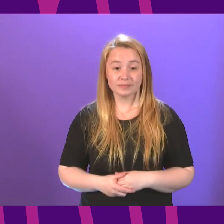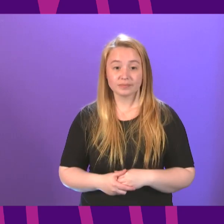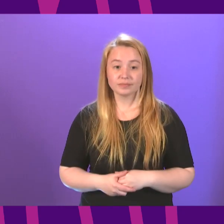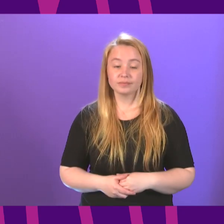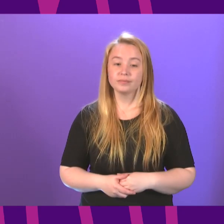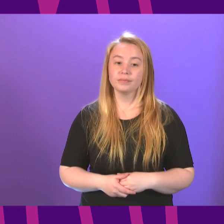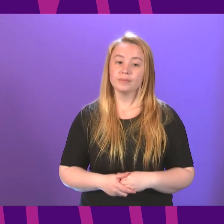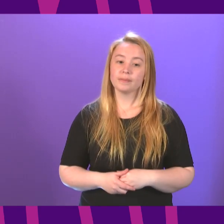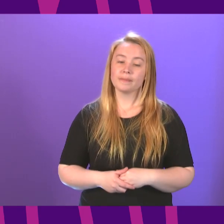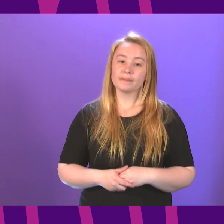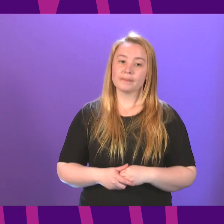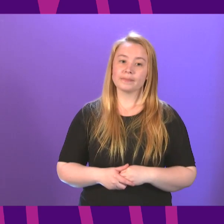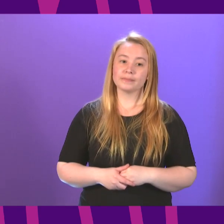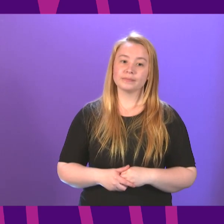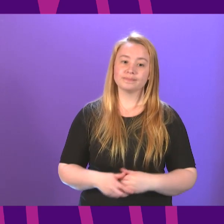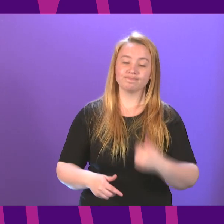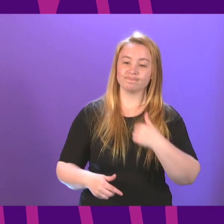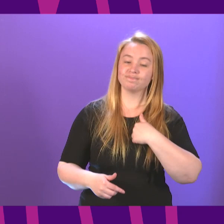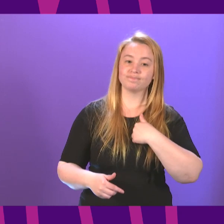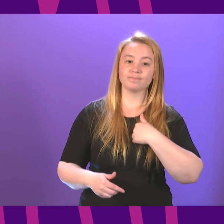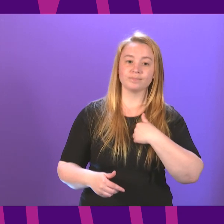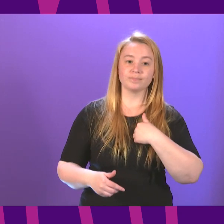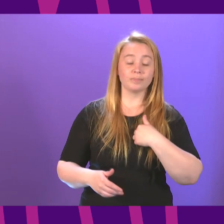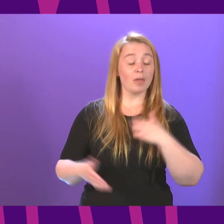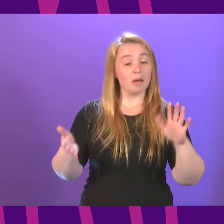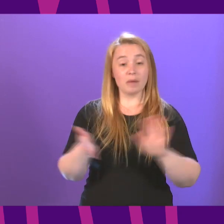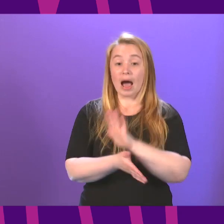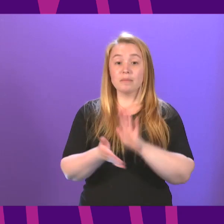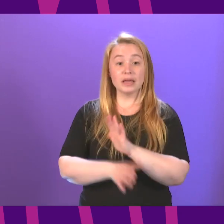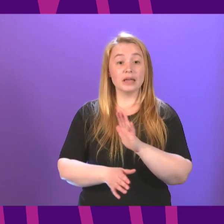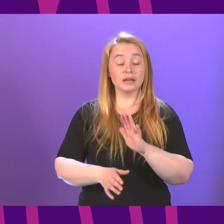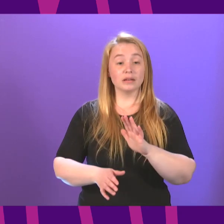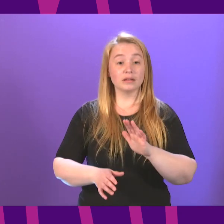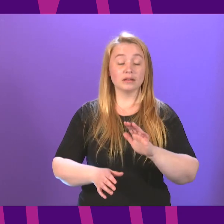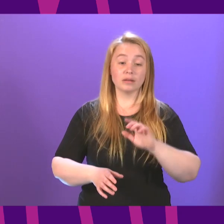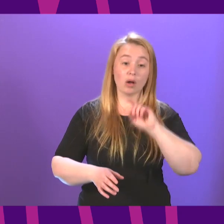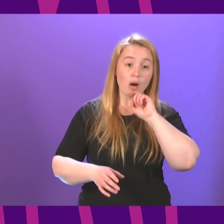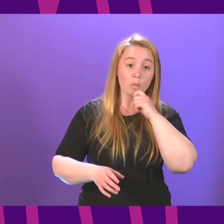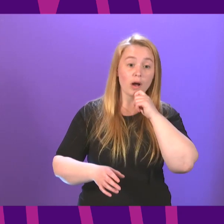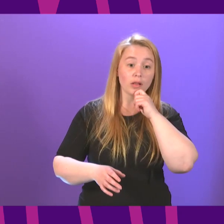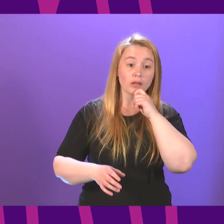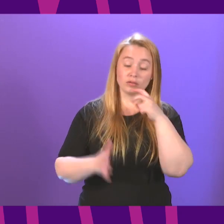I am absolutely willing, prepared and looking forward to putting the Government’s record before